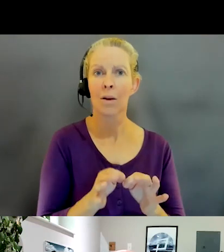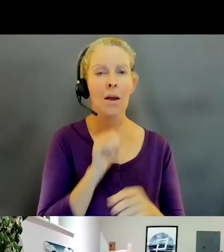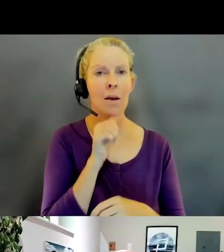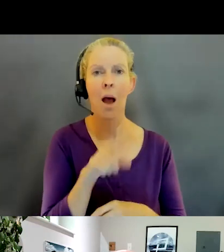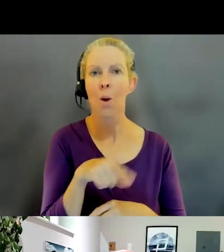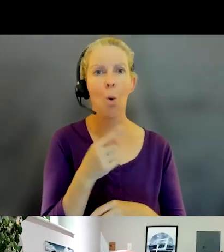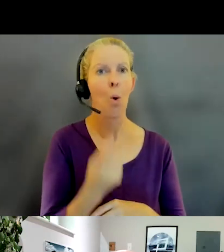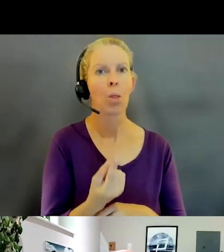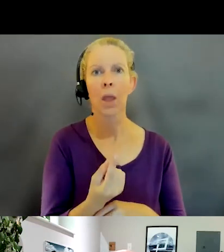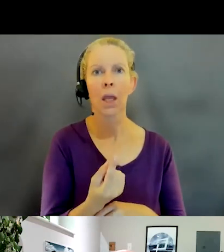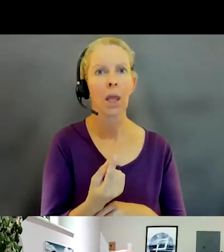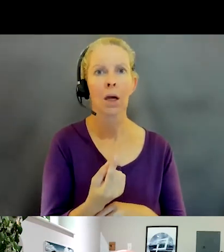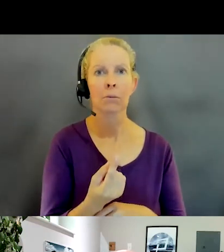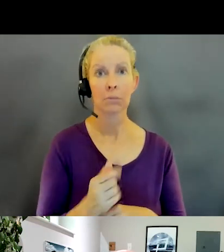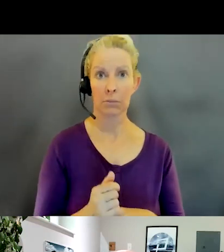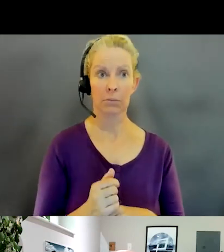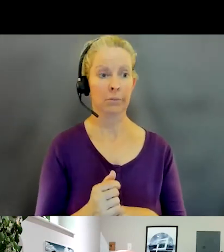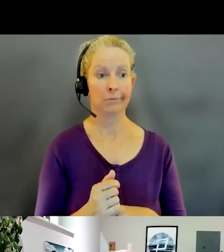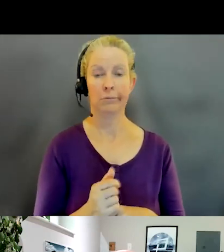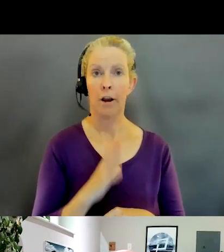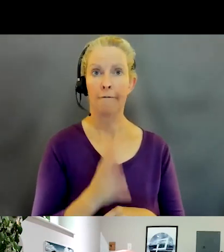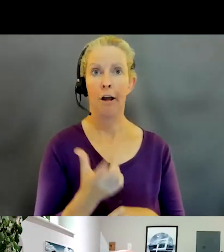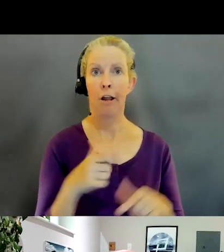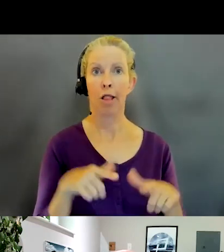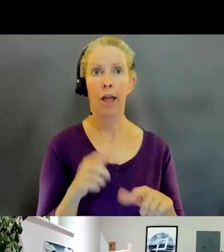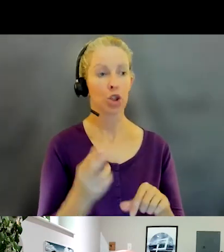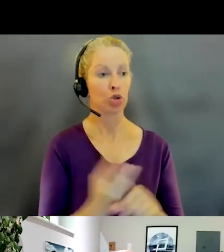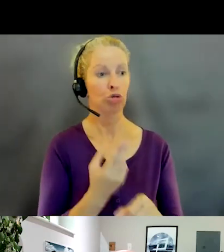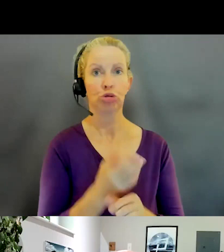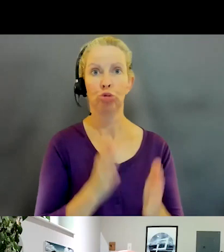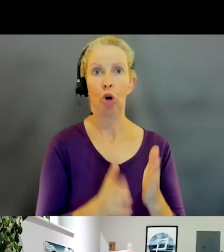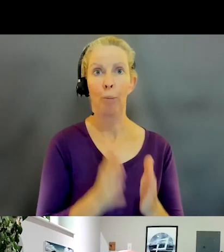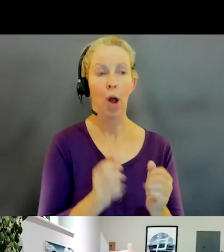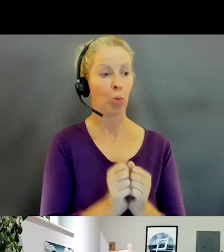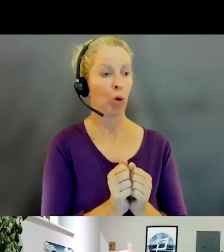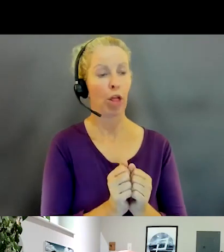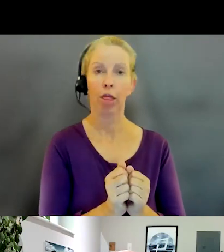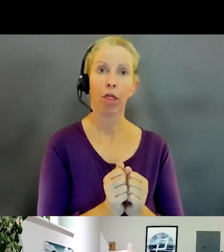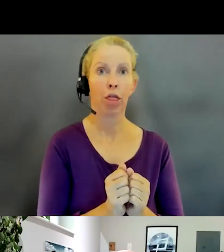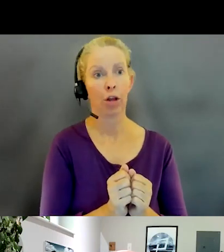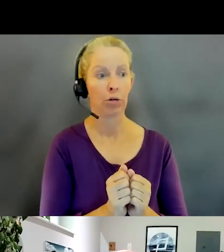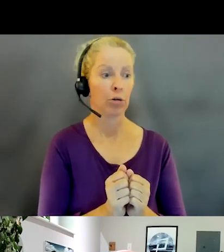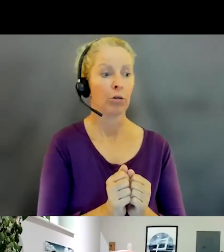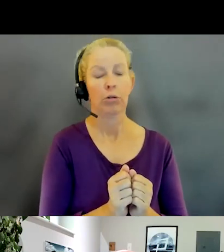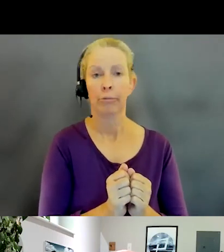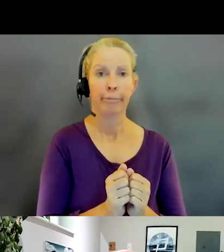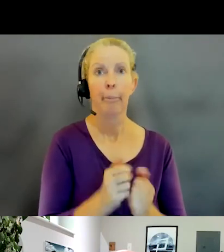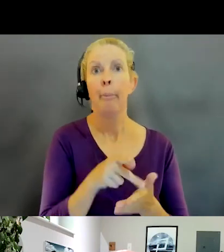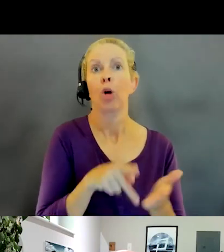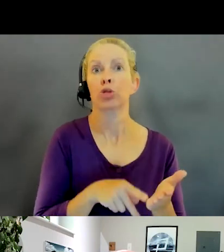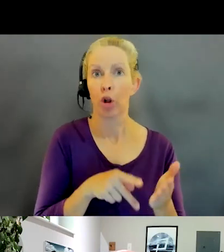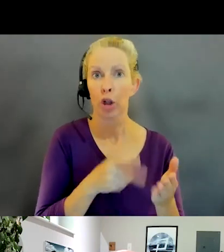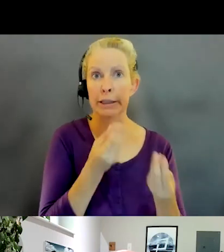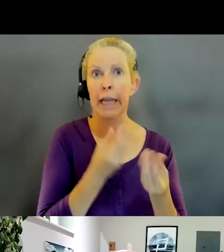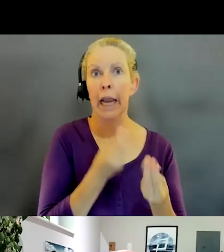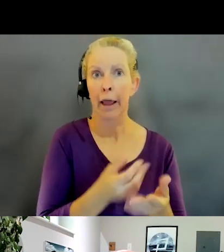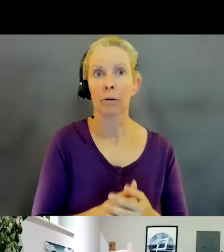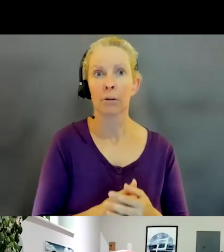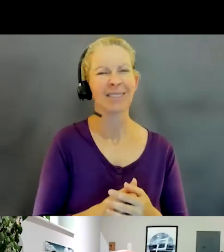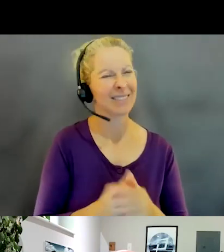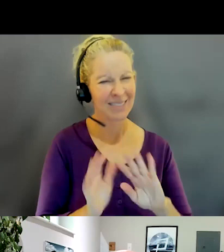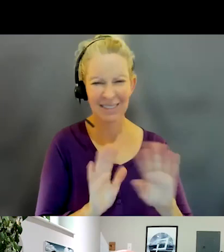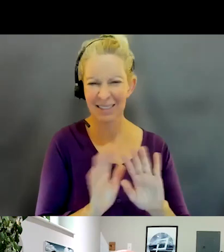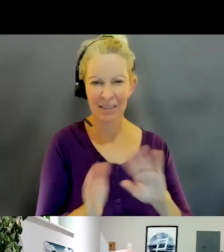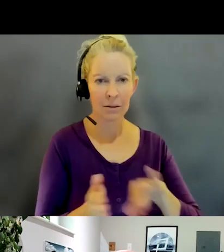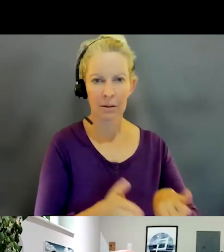out a little robot that only has half-baked data so that we can actually do a high quality of work.